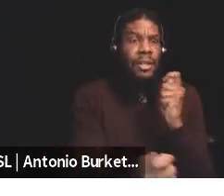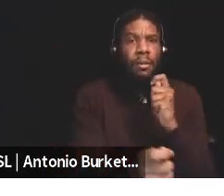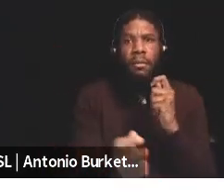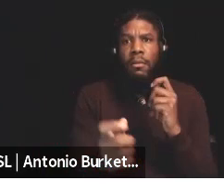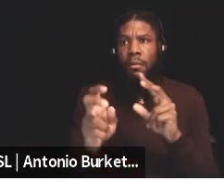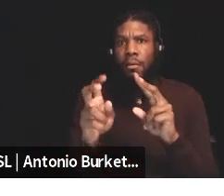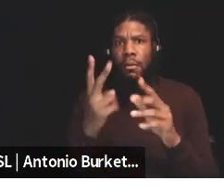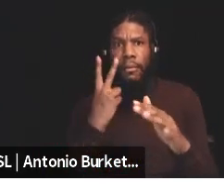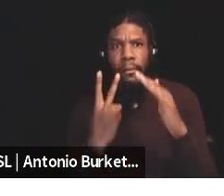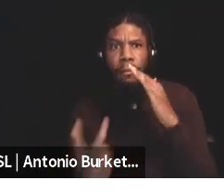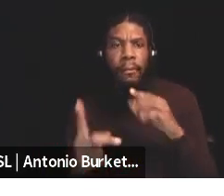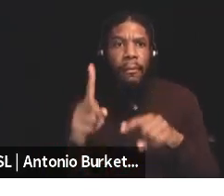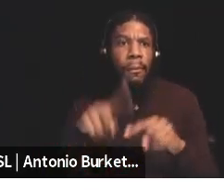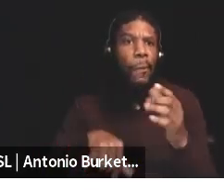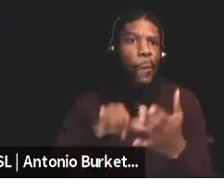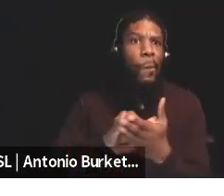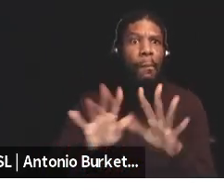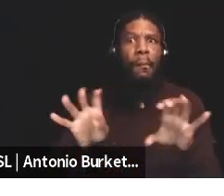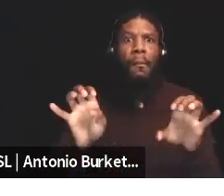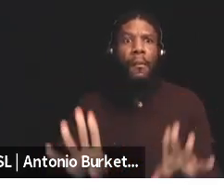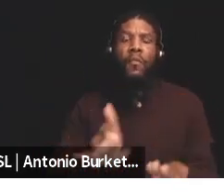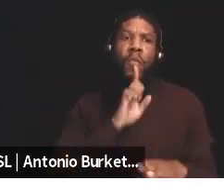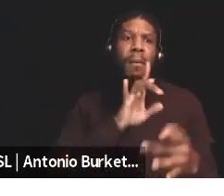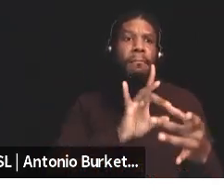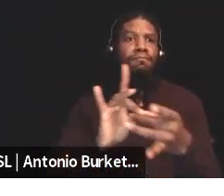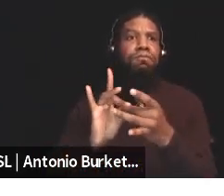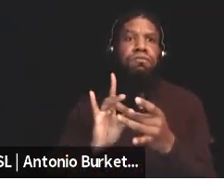have been so helpful and fruitful and just like continuing those up because when you start from